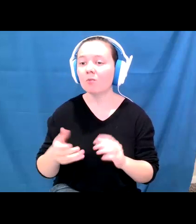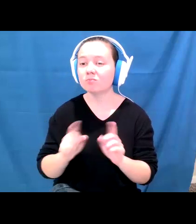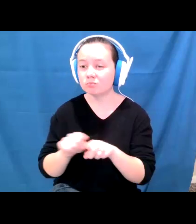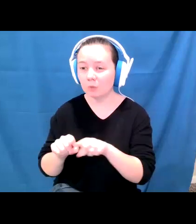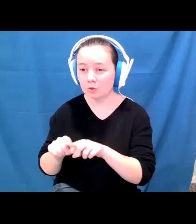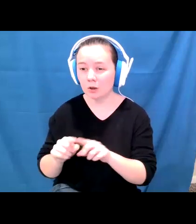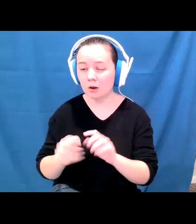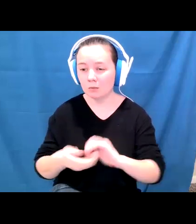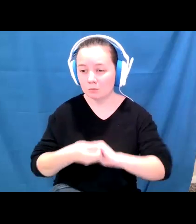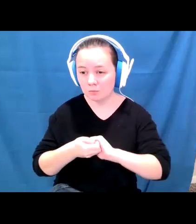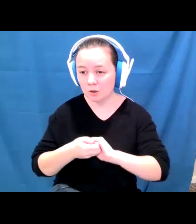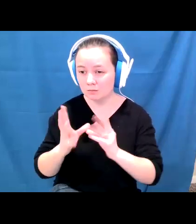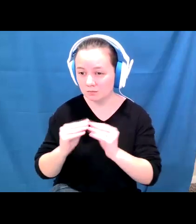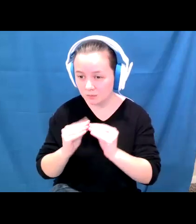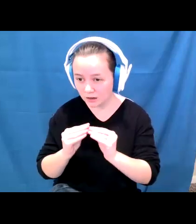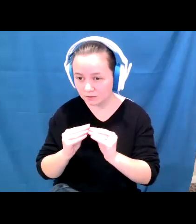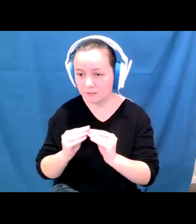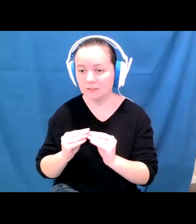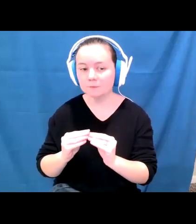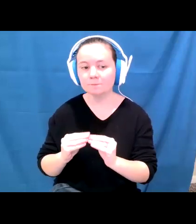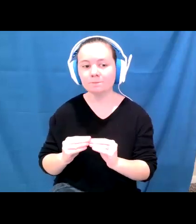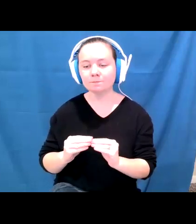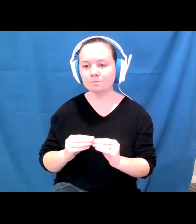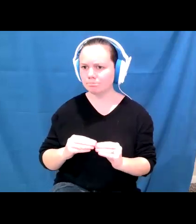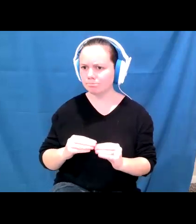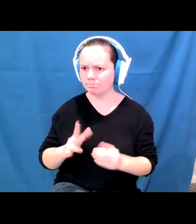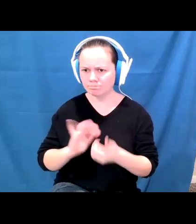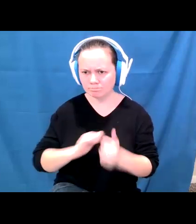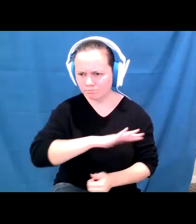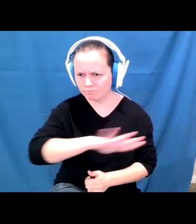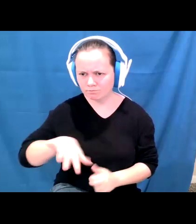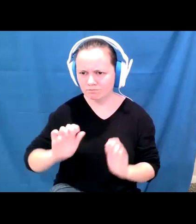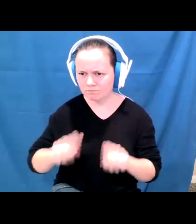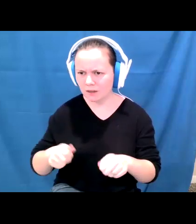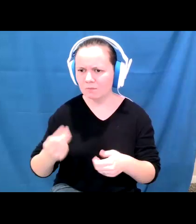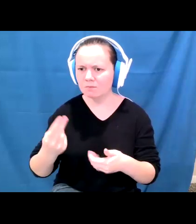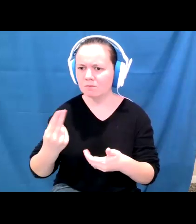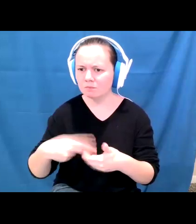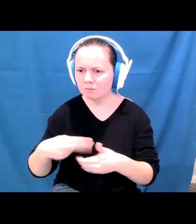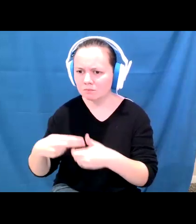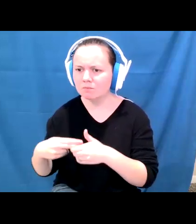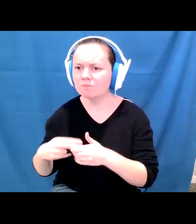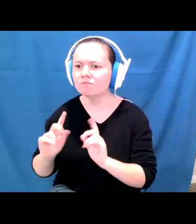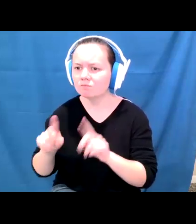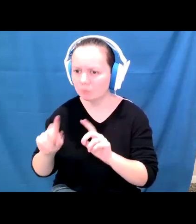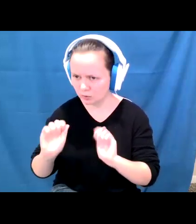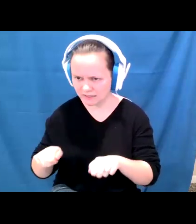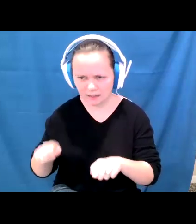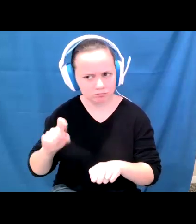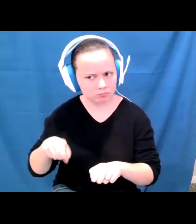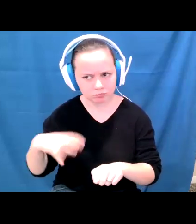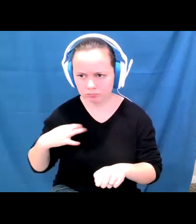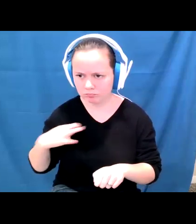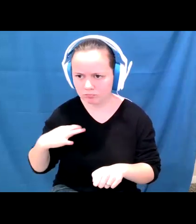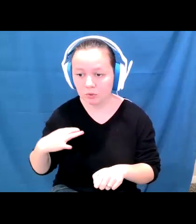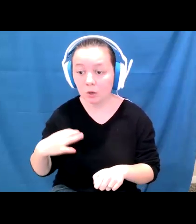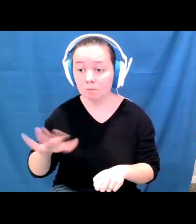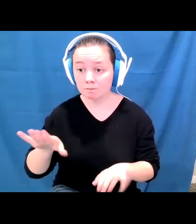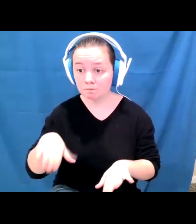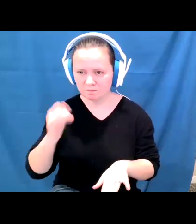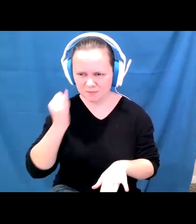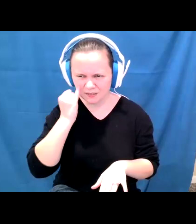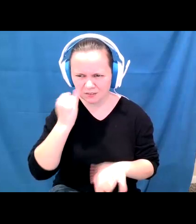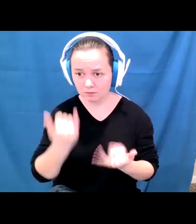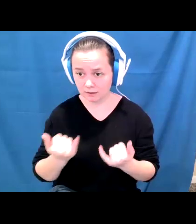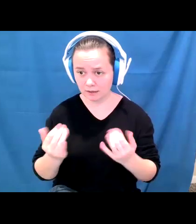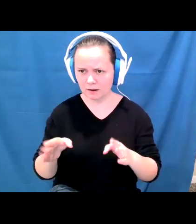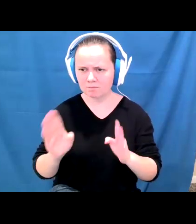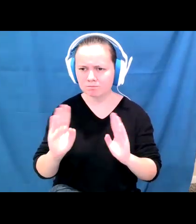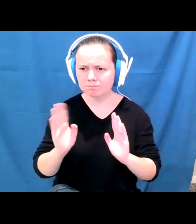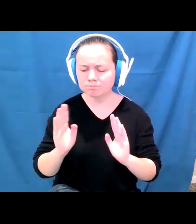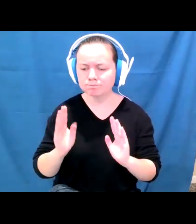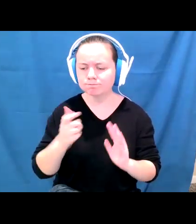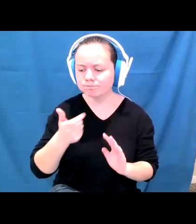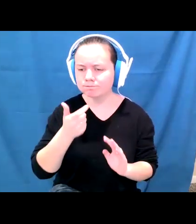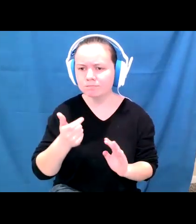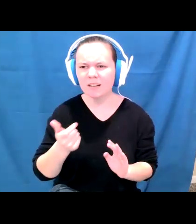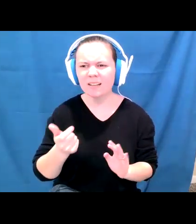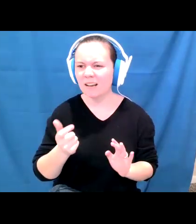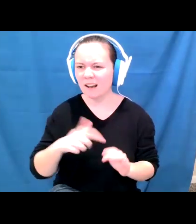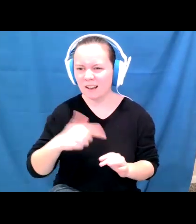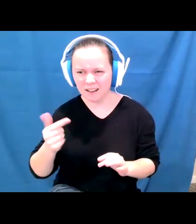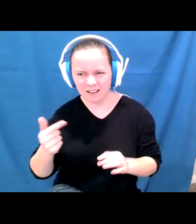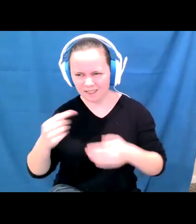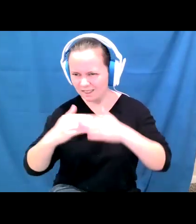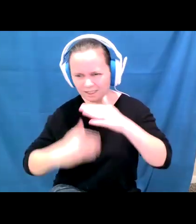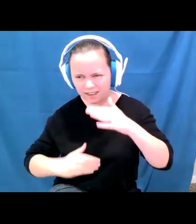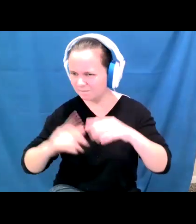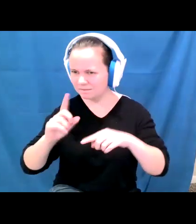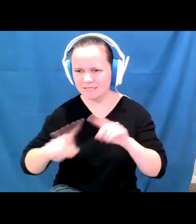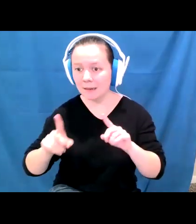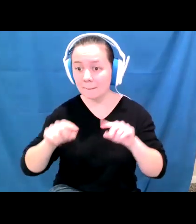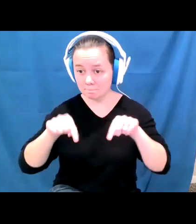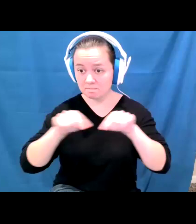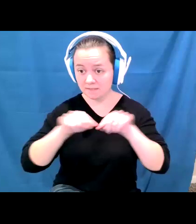Everyone can participate and attend these opportunities, and it doesn't require an application. So bottom line, even if you're listening in and you do not feel like you're willing to commit to the other opportunities, we have something for you, but,